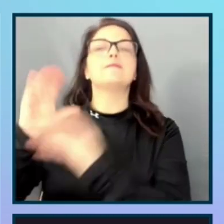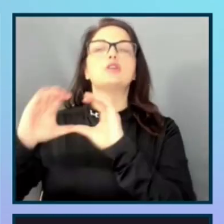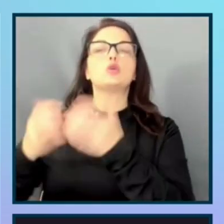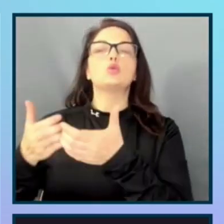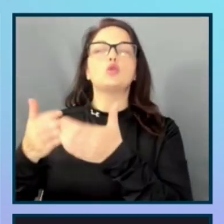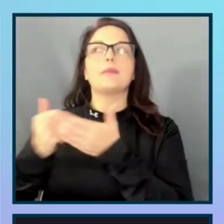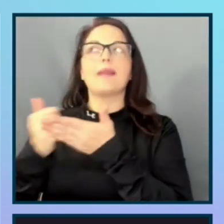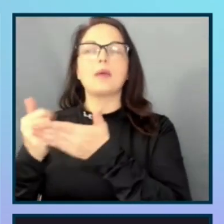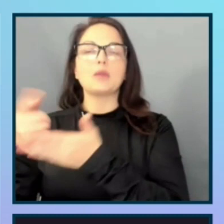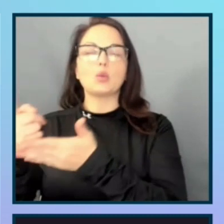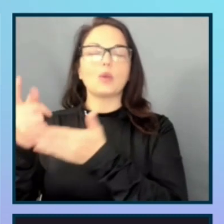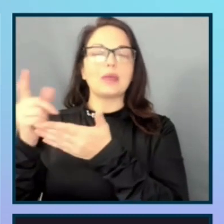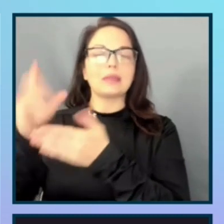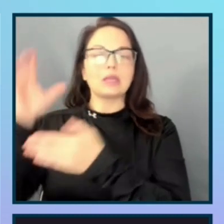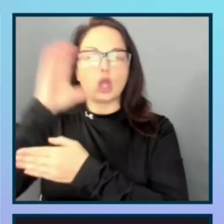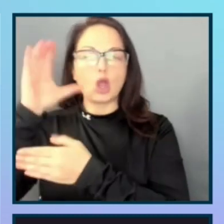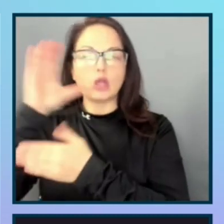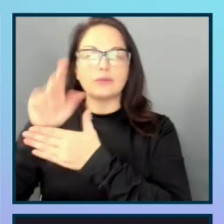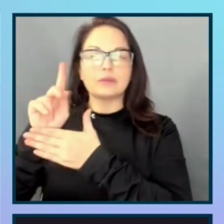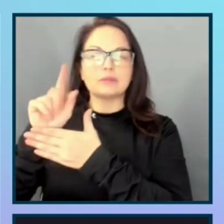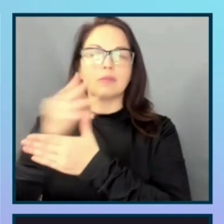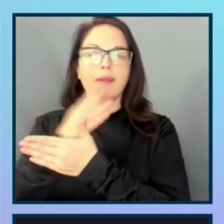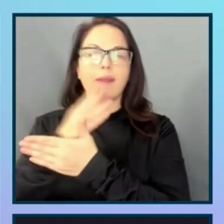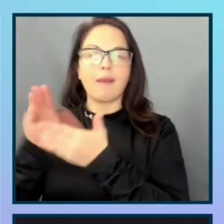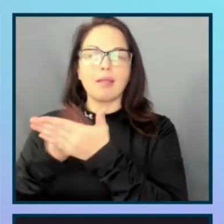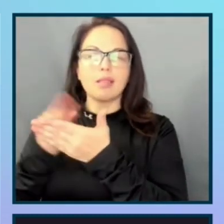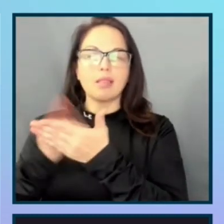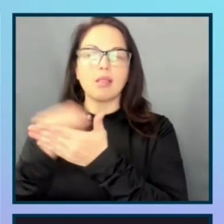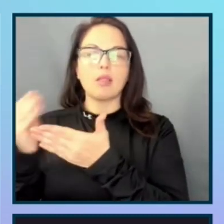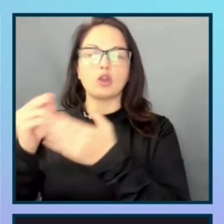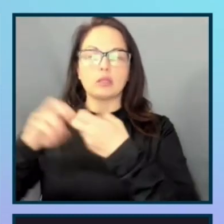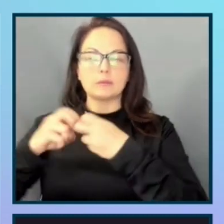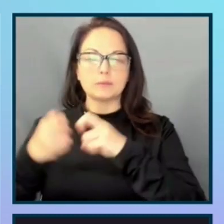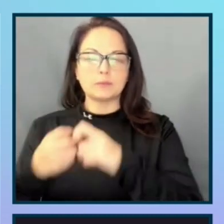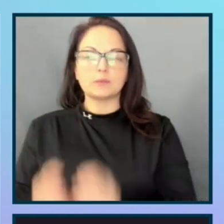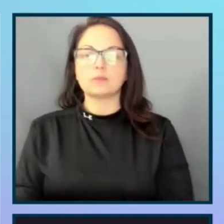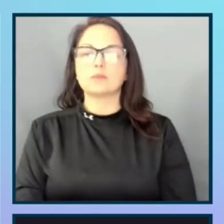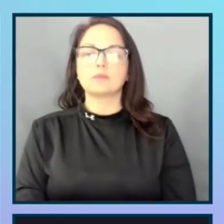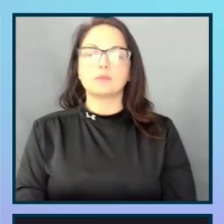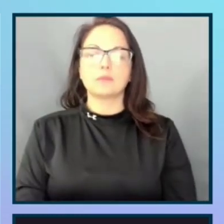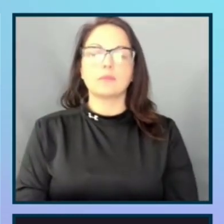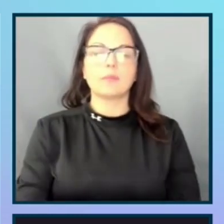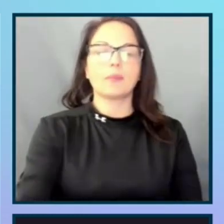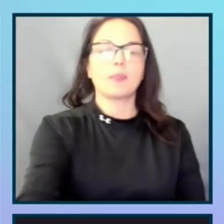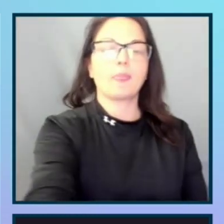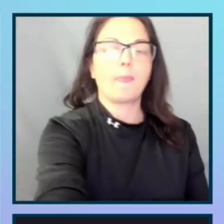for the W3c COGA. So to move into what I'm talking about today,